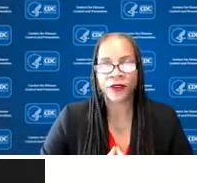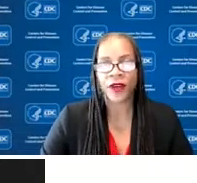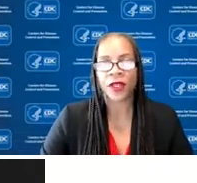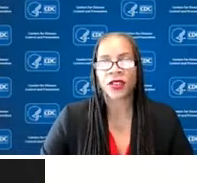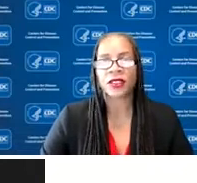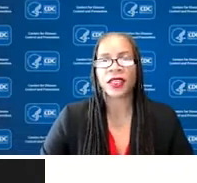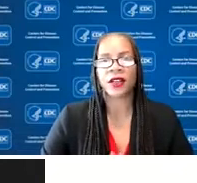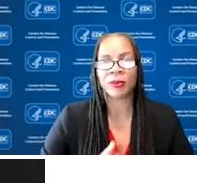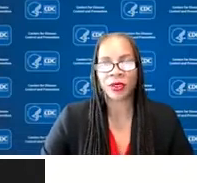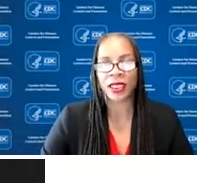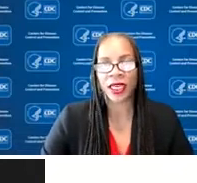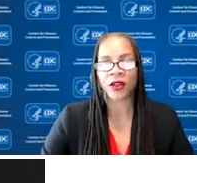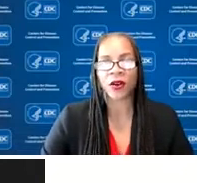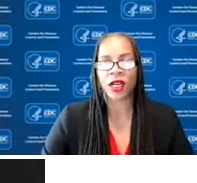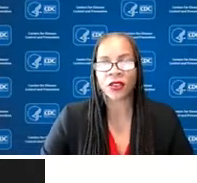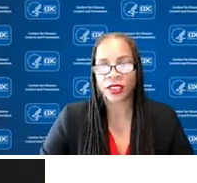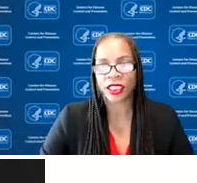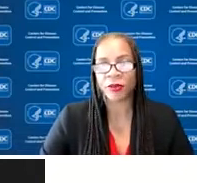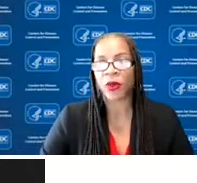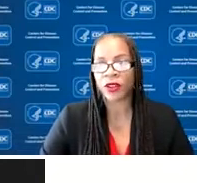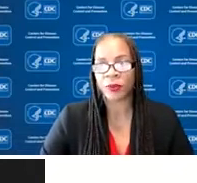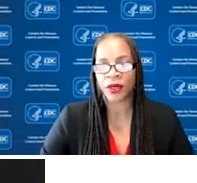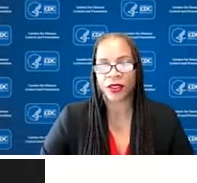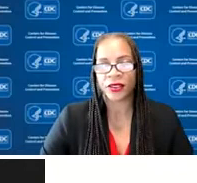clear functions that are communicated across your team and with your partners,